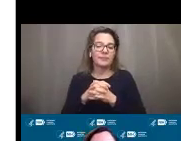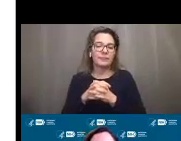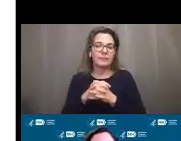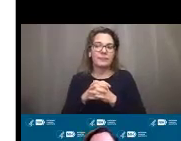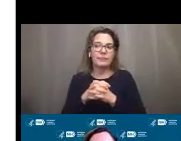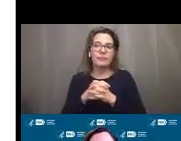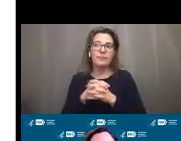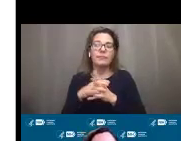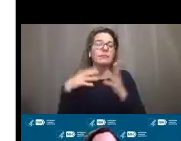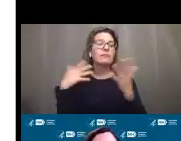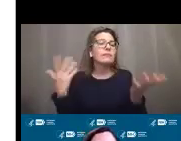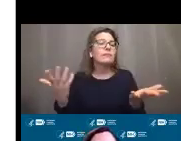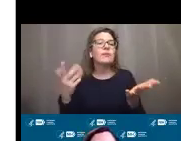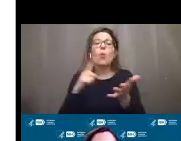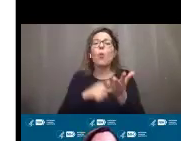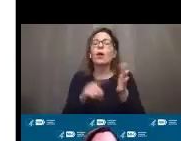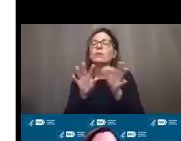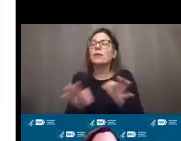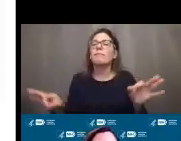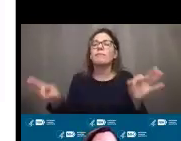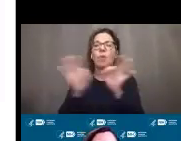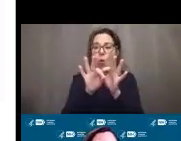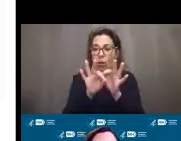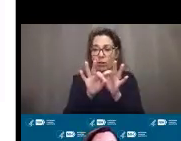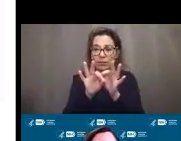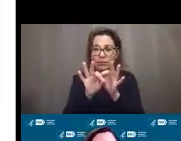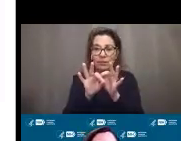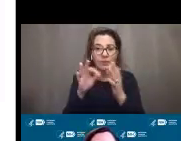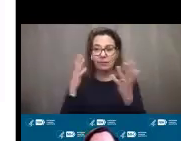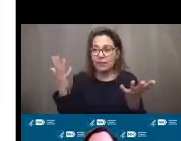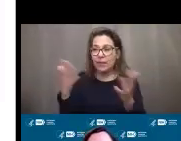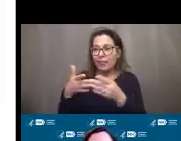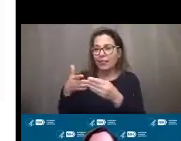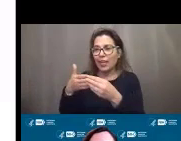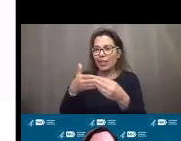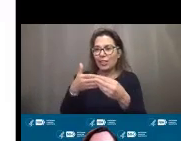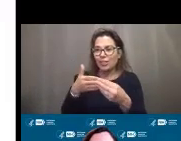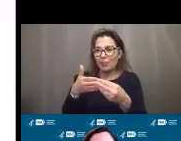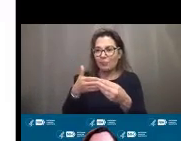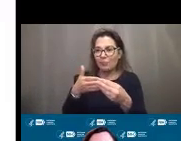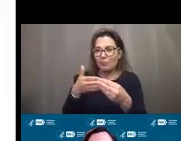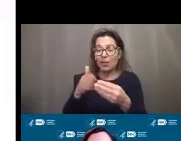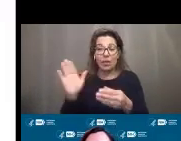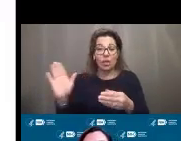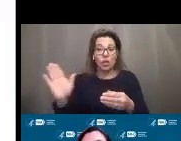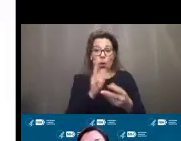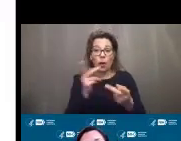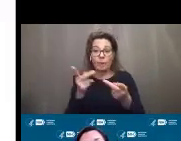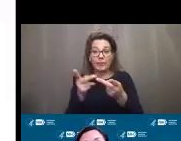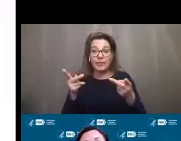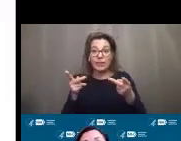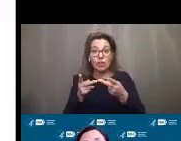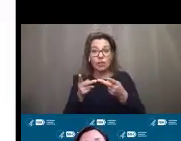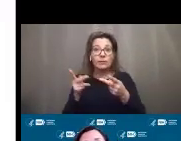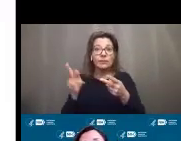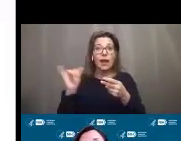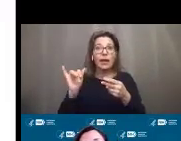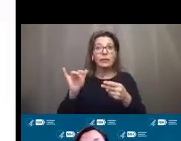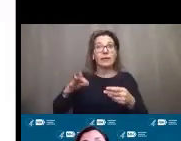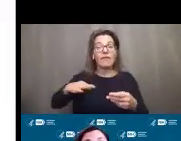and NCI is one of them. Our director is Ned Sharpless, and I sit here in the Center for Cancer Training.